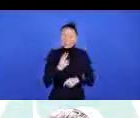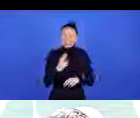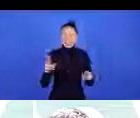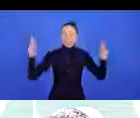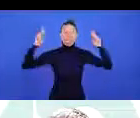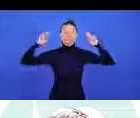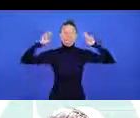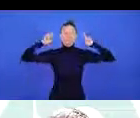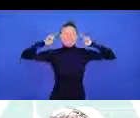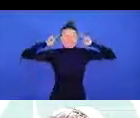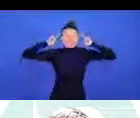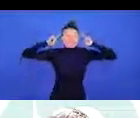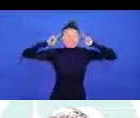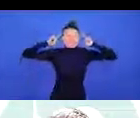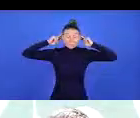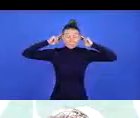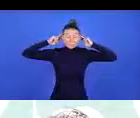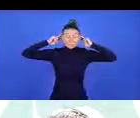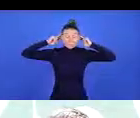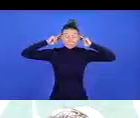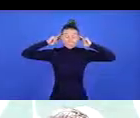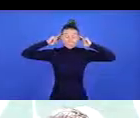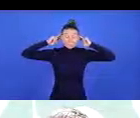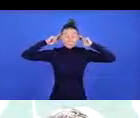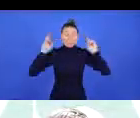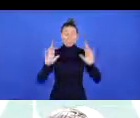configuration of the, on the ear processor,